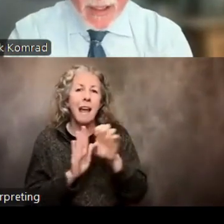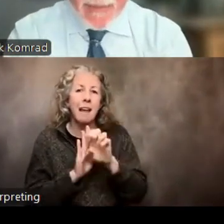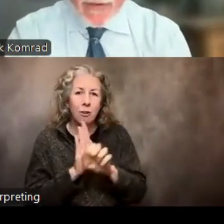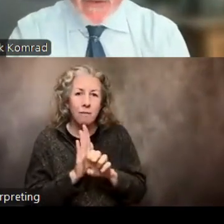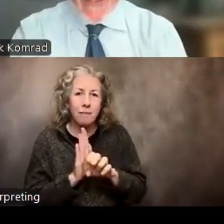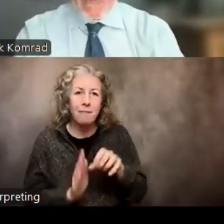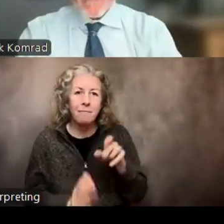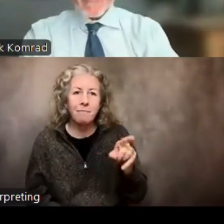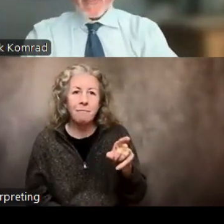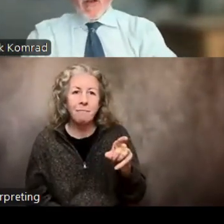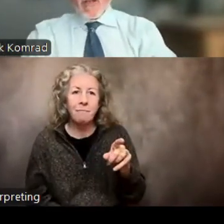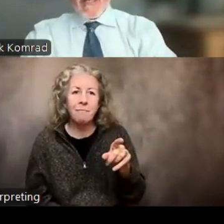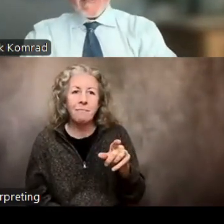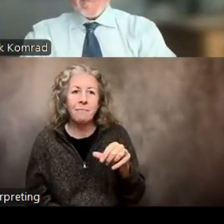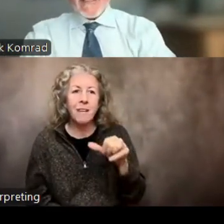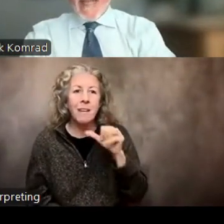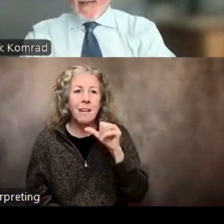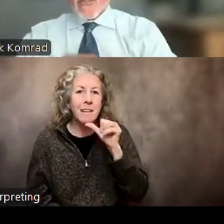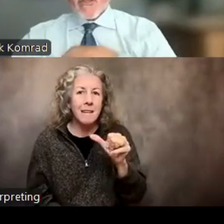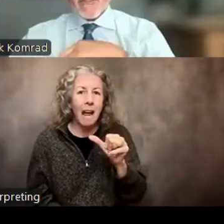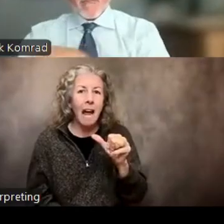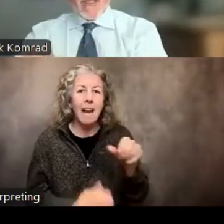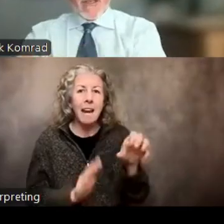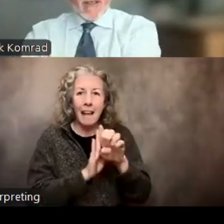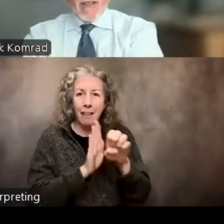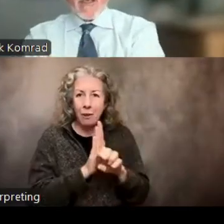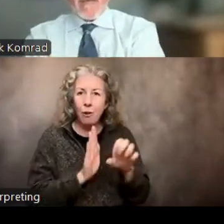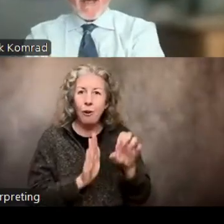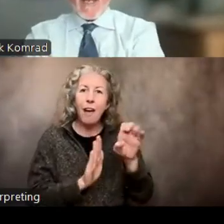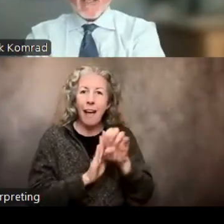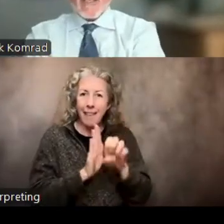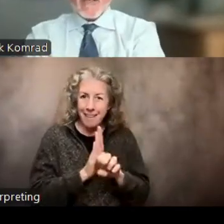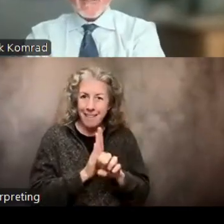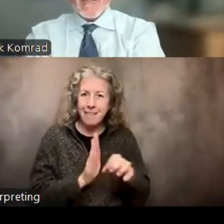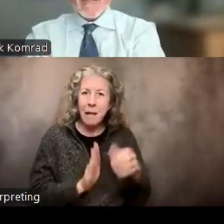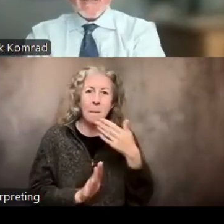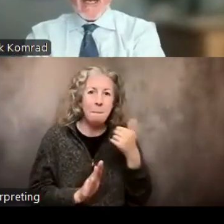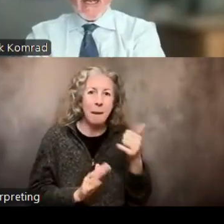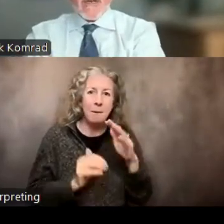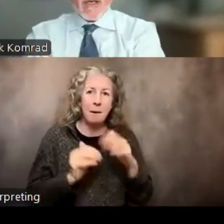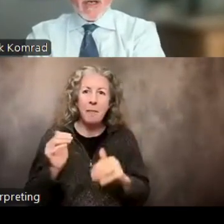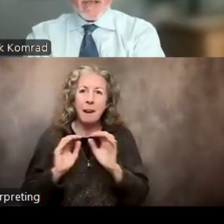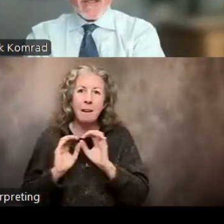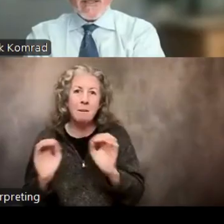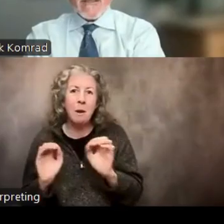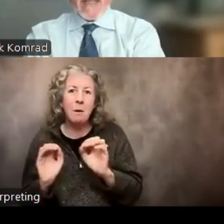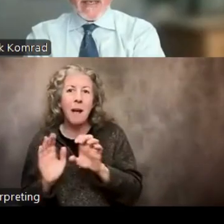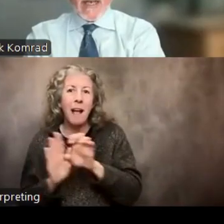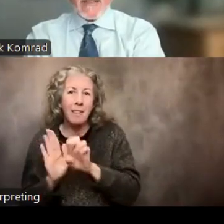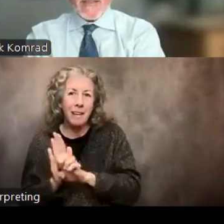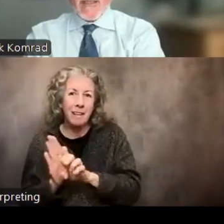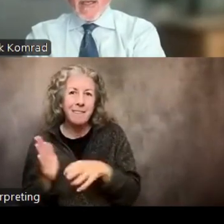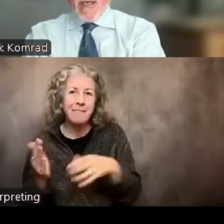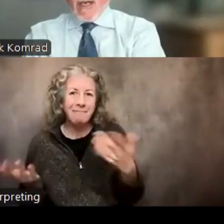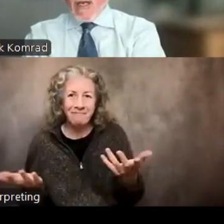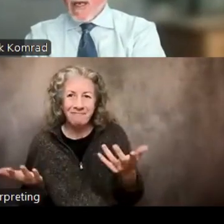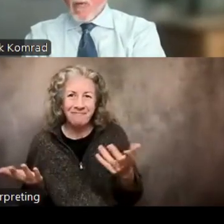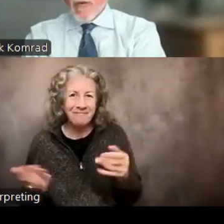better than no ethics at all. That seems to capture something about our current time, our current Zeitgeist. I want to